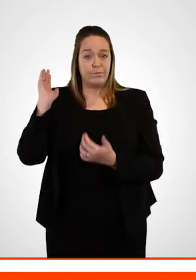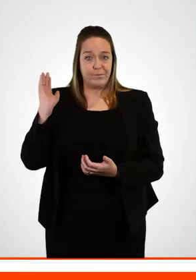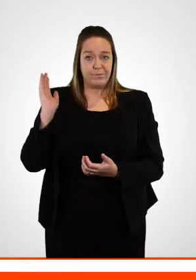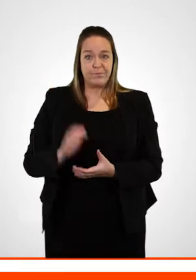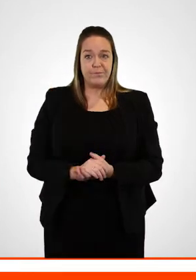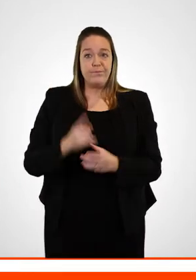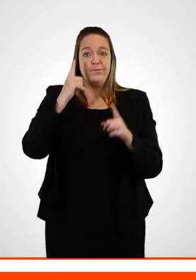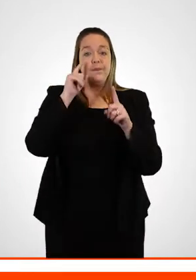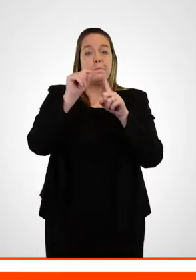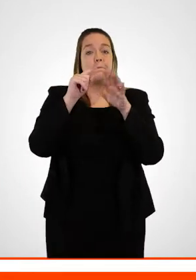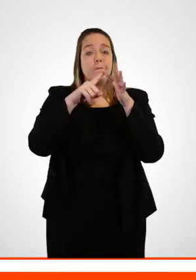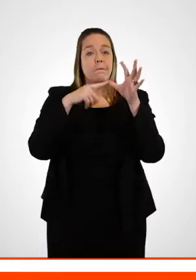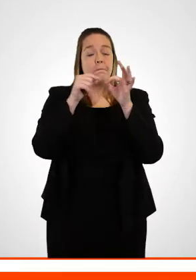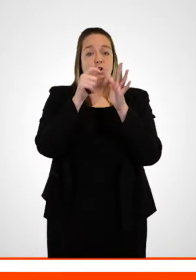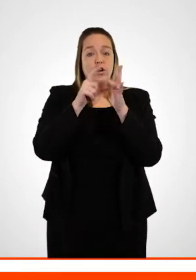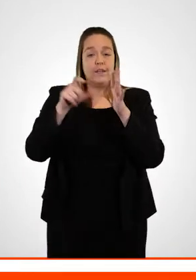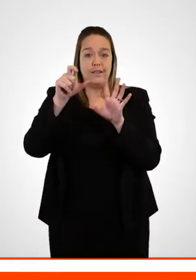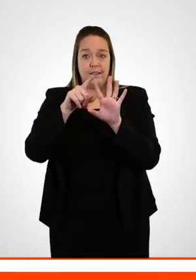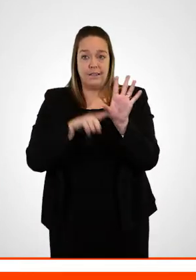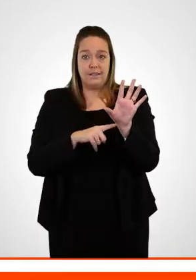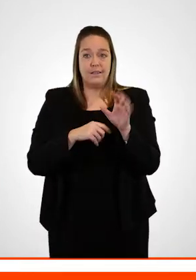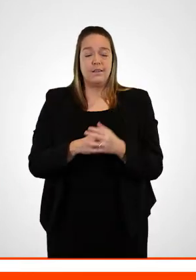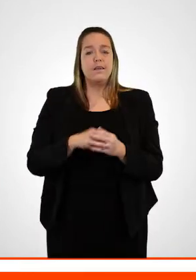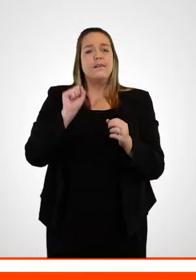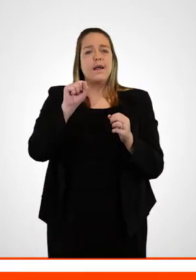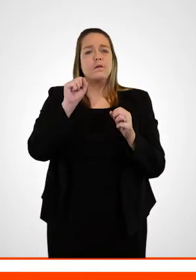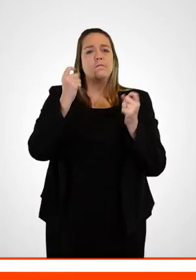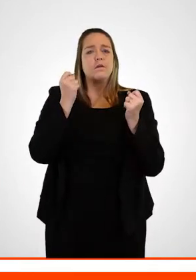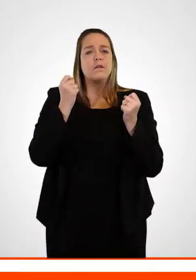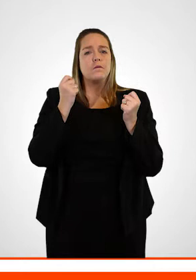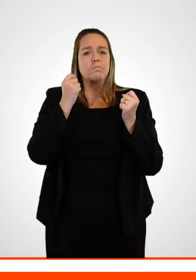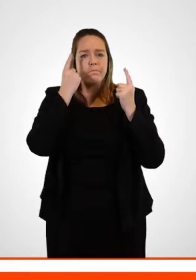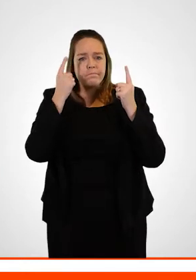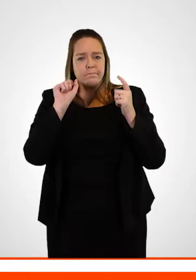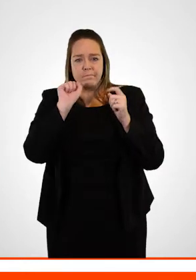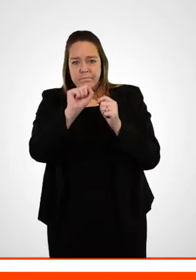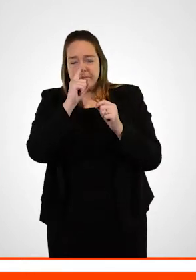when we look at the Peabody, for example, so receptive vocabulary on your left